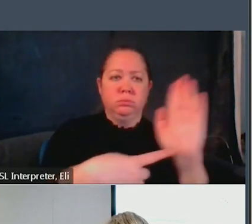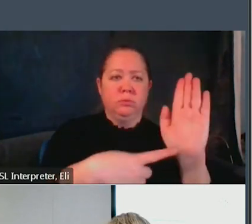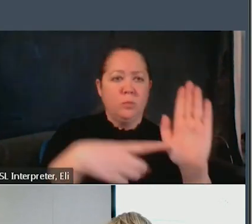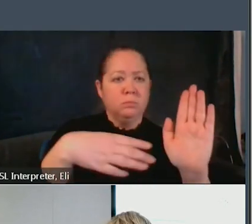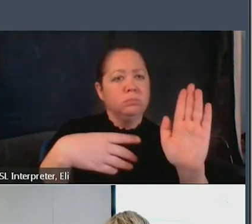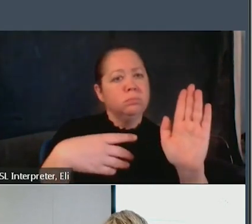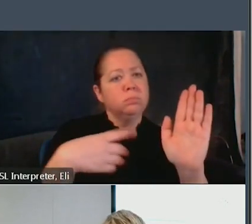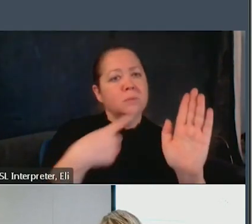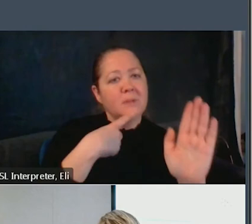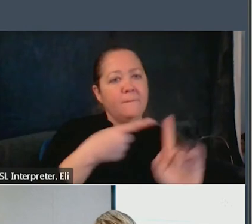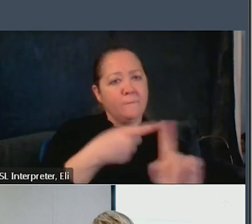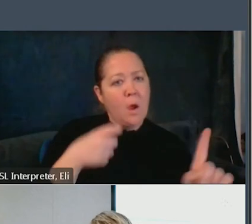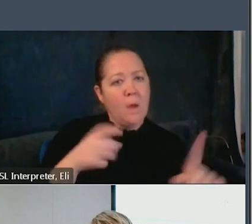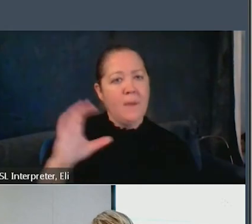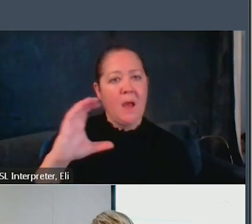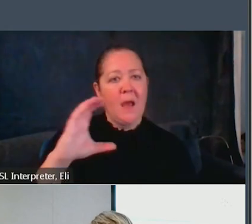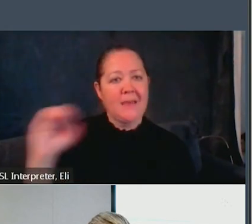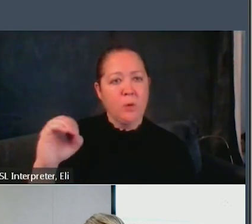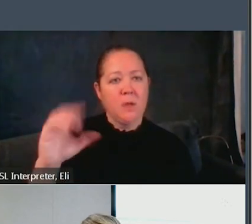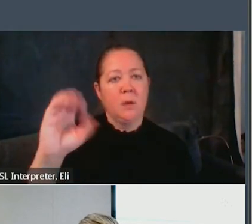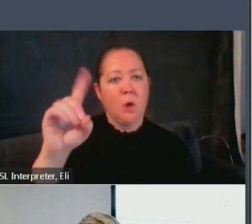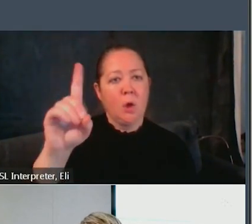typically subtitled 24 or subtitle 25, but,